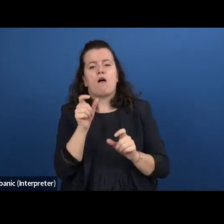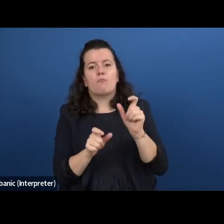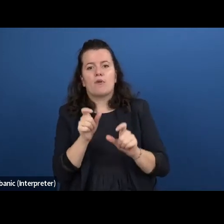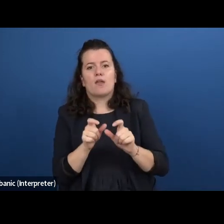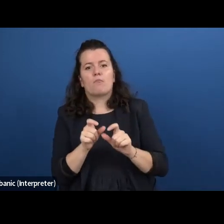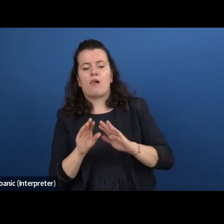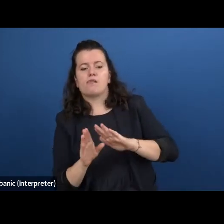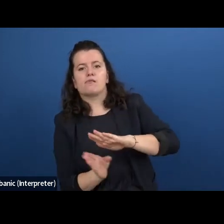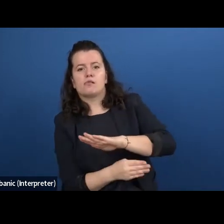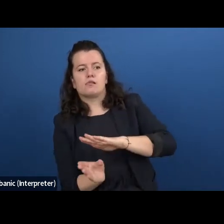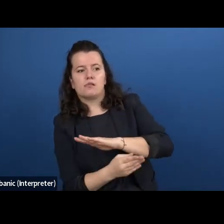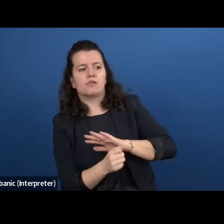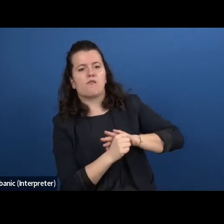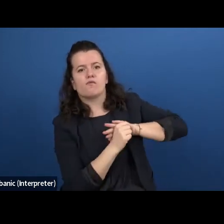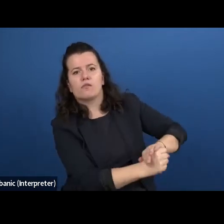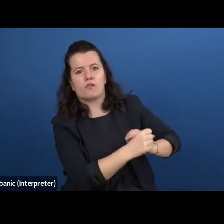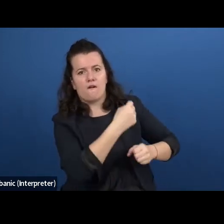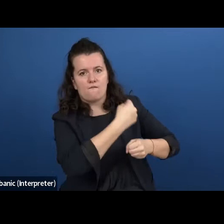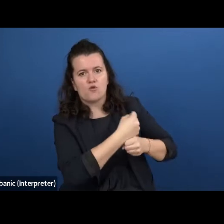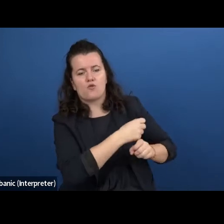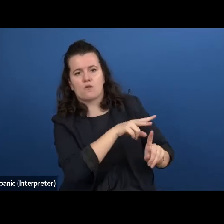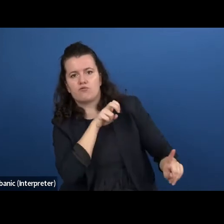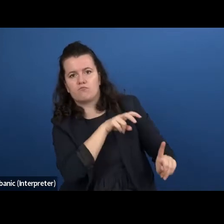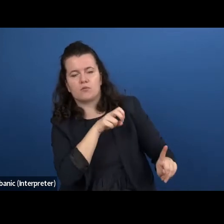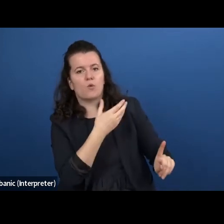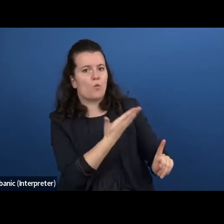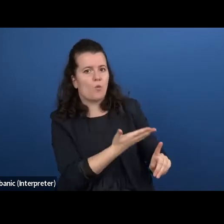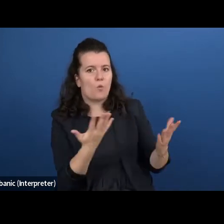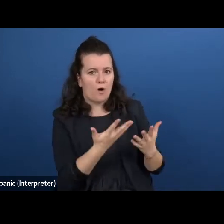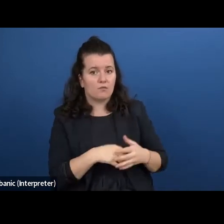And then, finally, we will focus on the very recent work